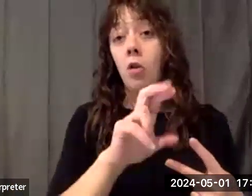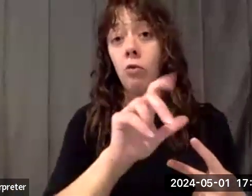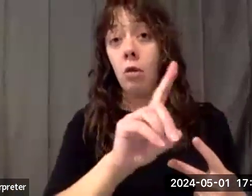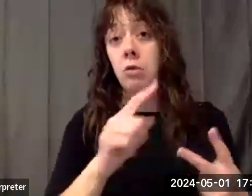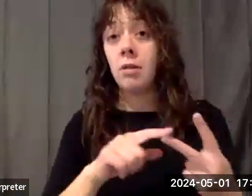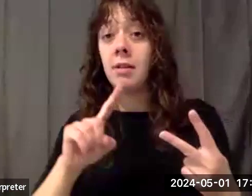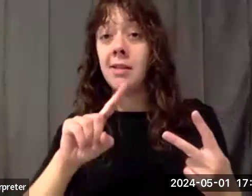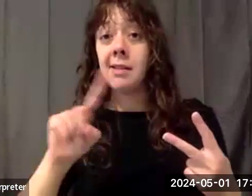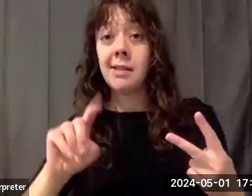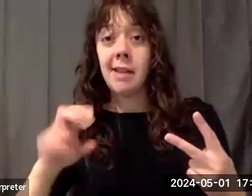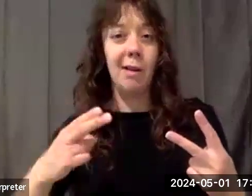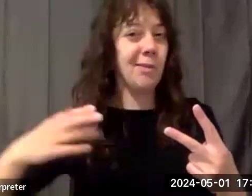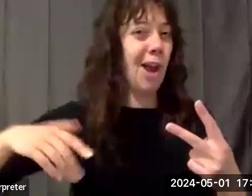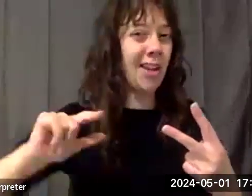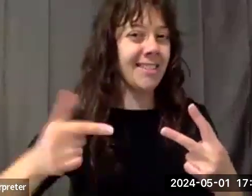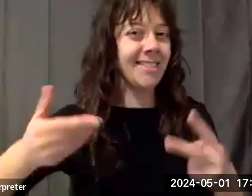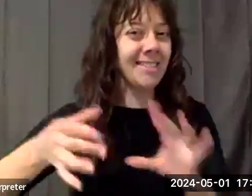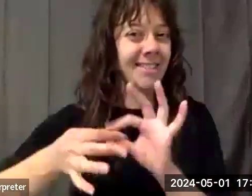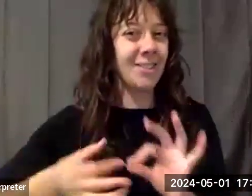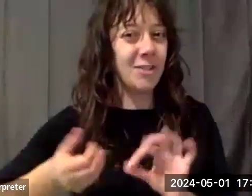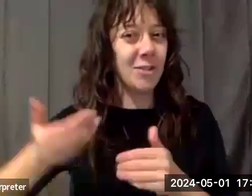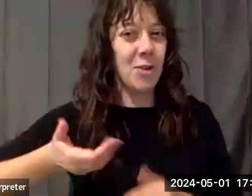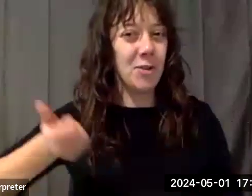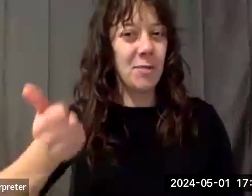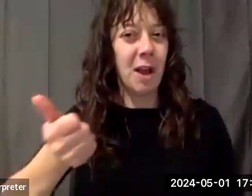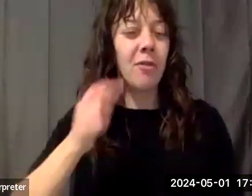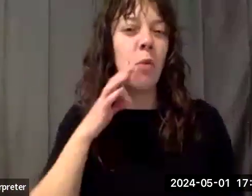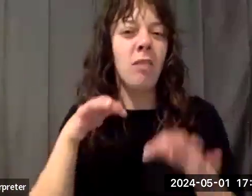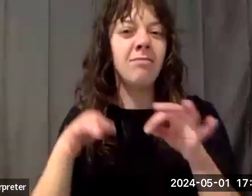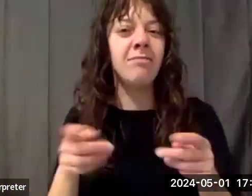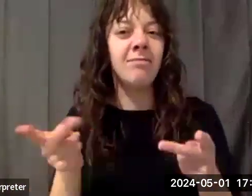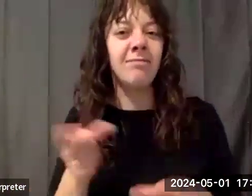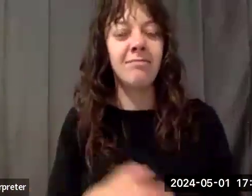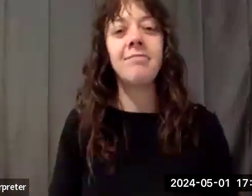so he'll do do that now to tell you how that went. So Harold and Zach, take it away.